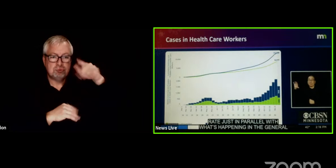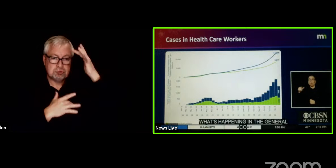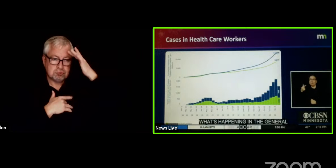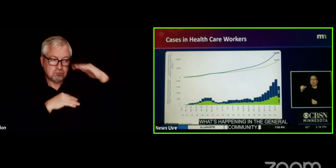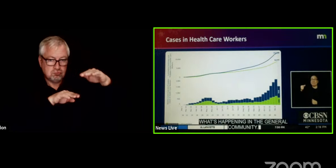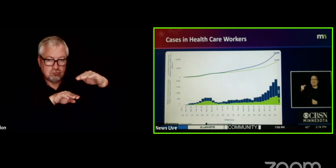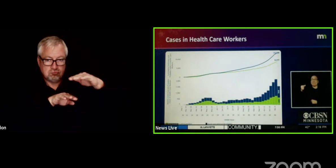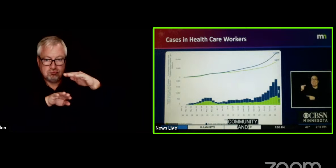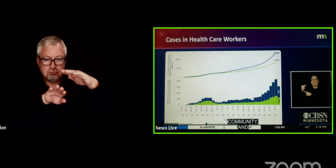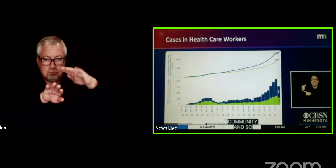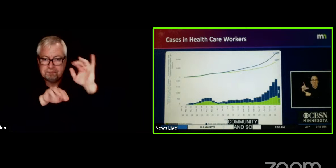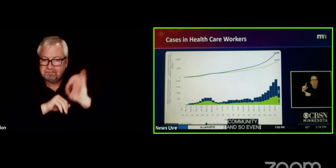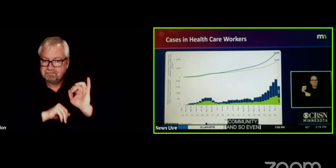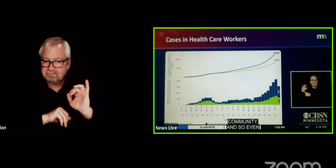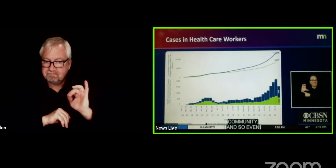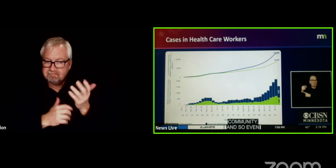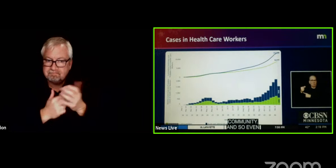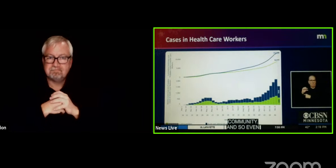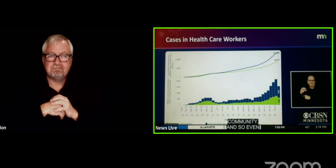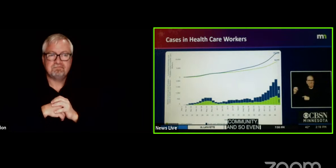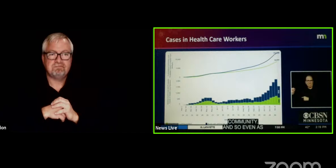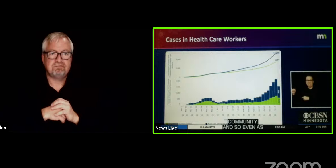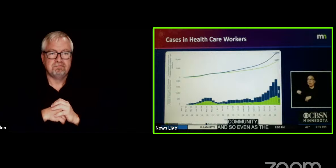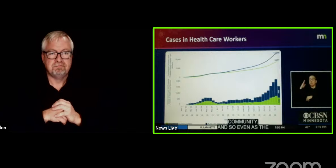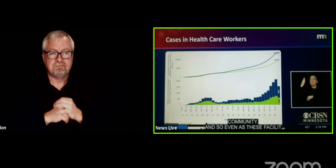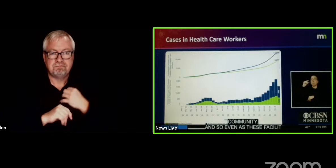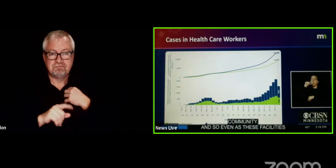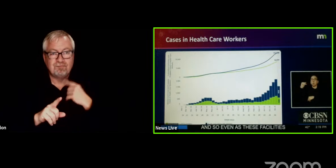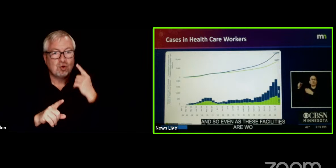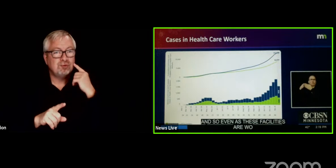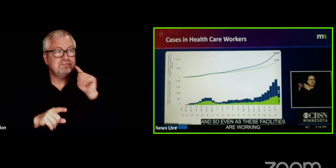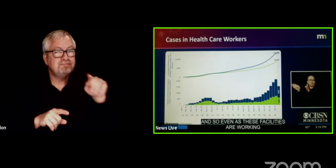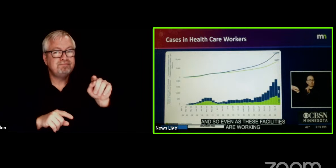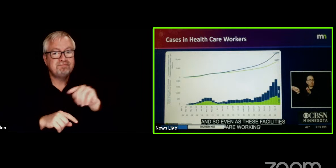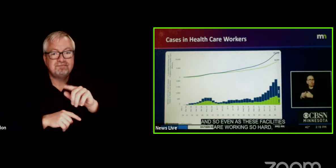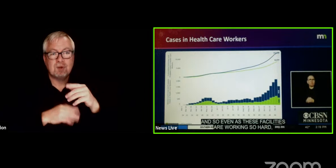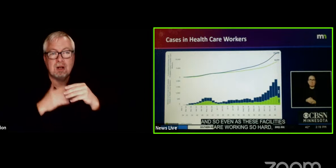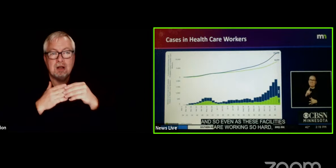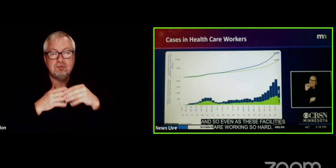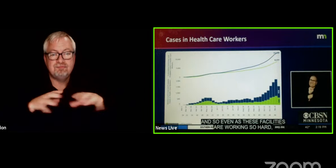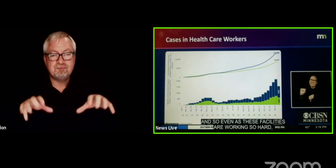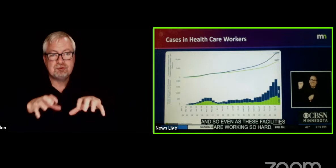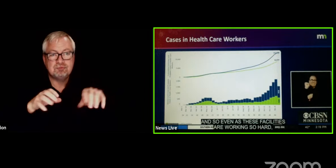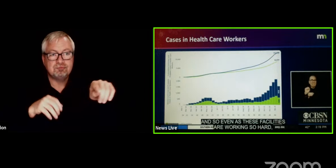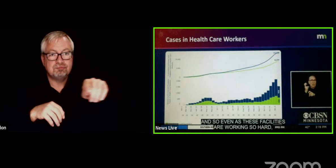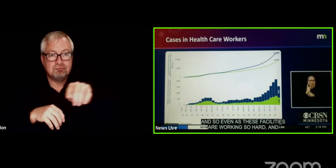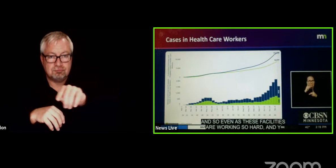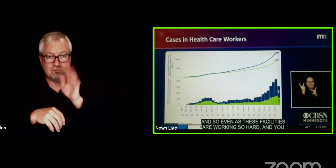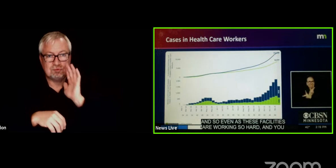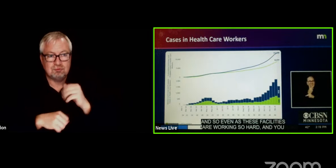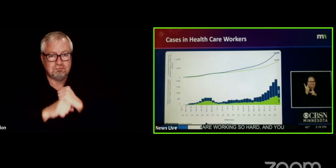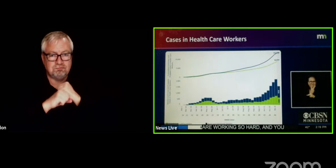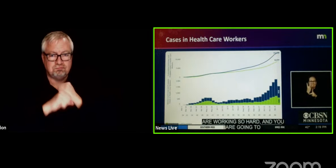GOING TO HEAR FROM A COUPLE OF OUR LEADERS SHORTLY, TO PROTECT THE RESIDENTS AND THEIR STAFF, THIS PREVALENCE IN THE COMMUNITY